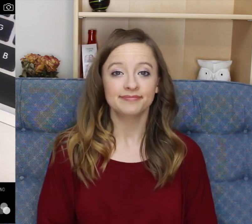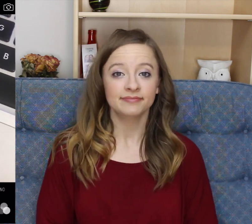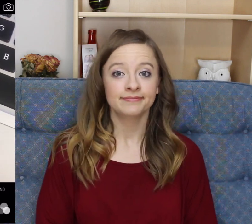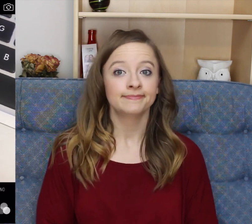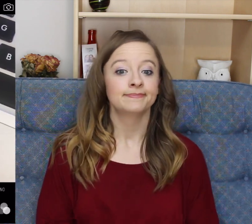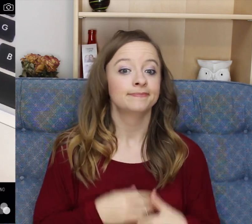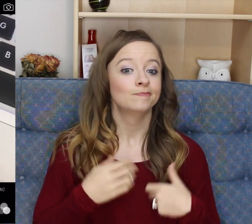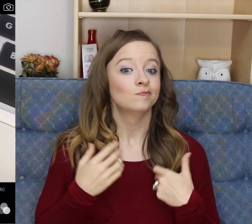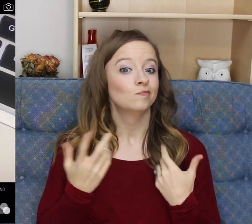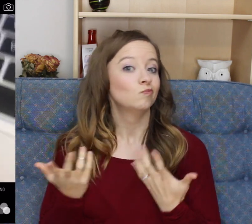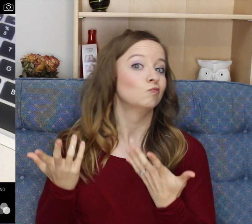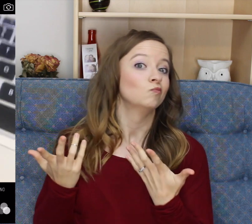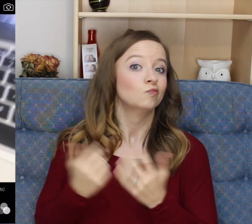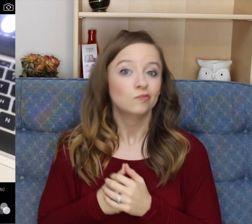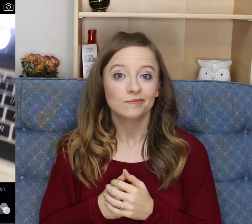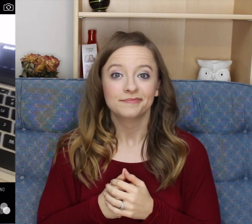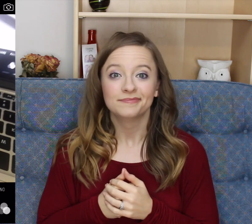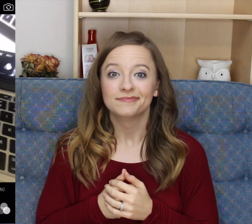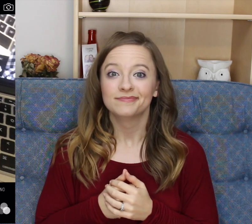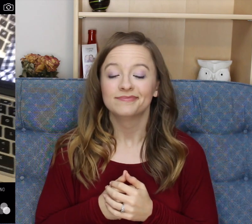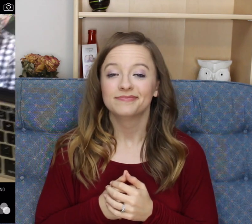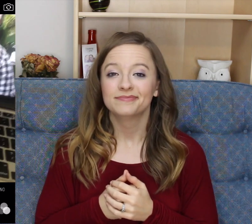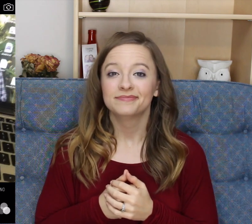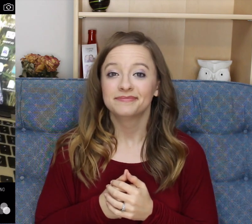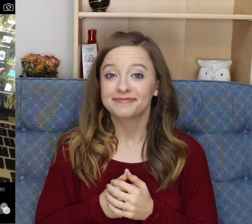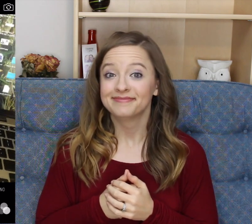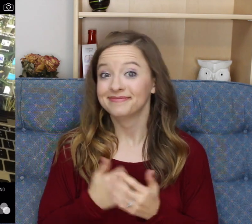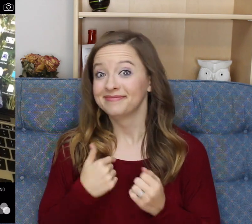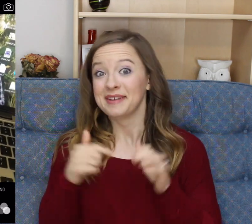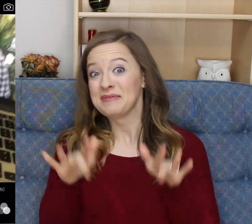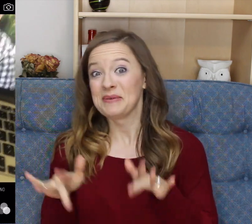So as you can see, I'm recording!